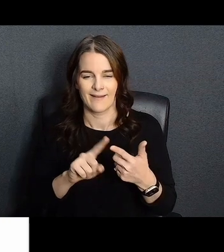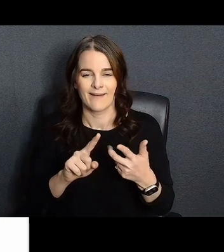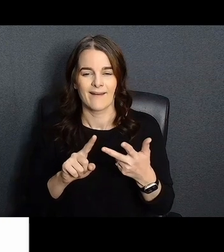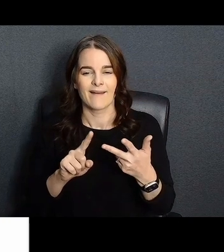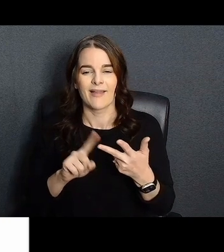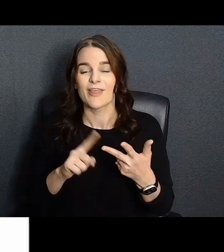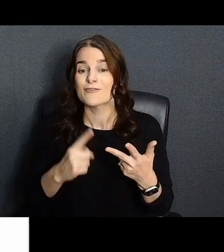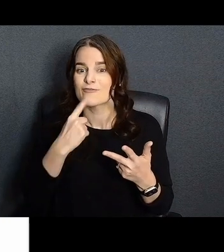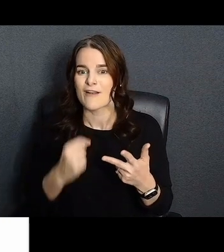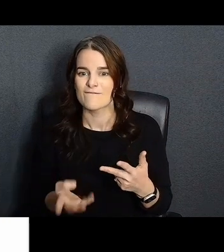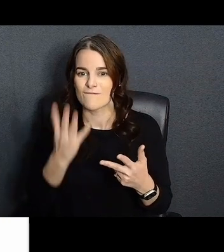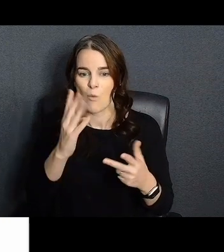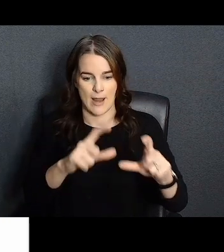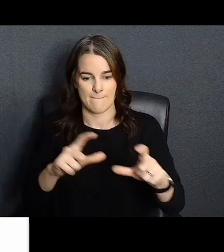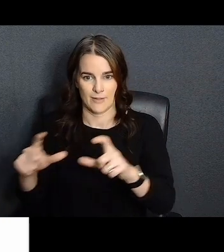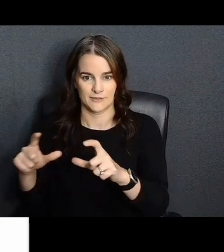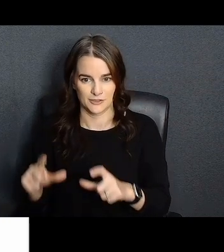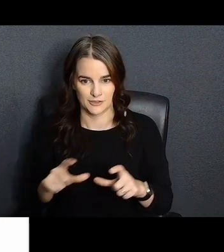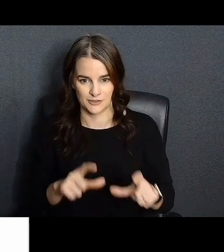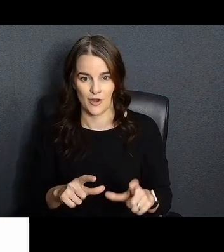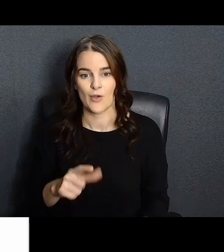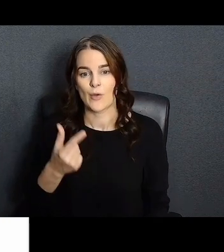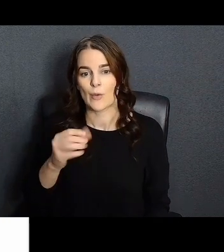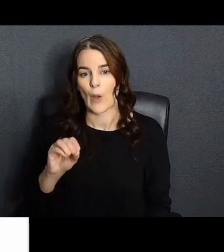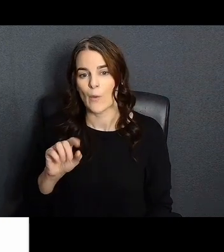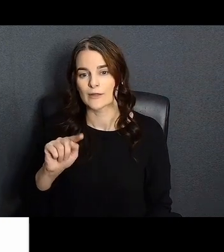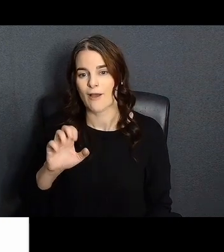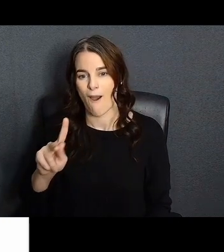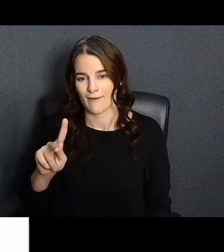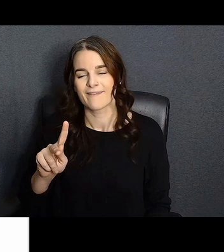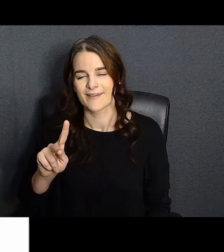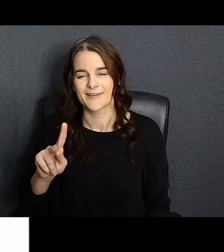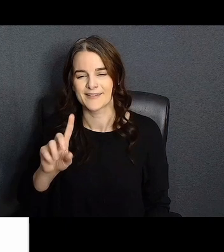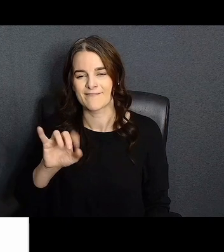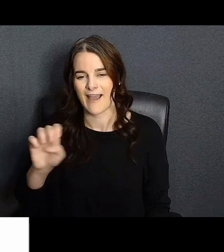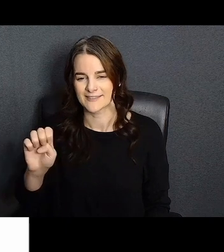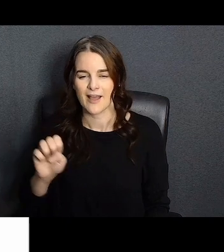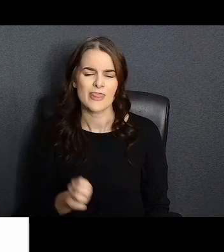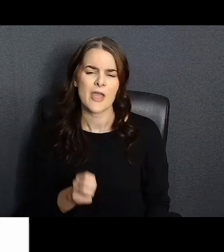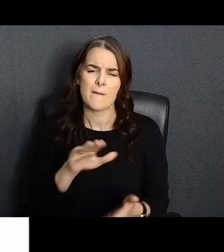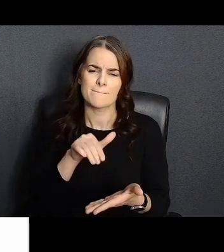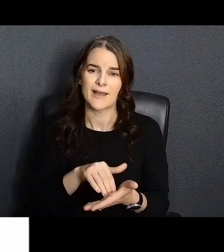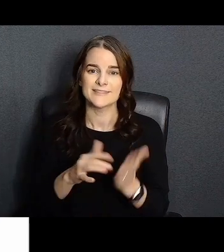that is a GoTalk device. These are mid tech systems, and they get that classification